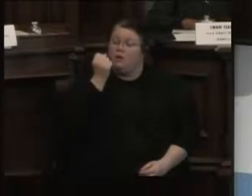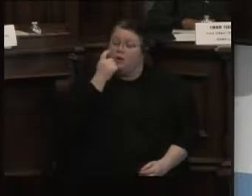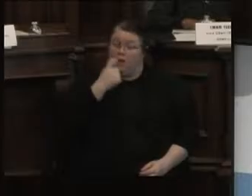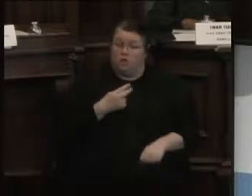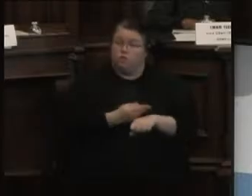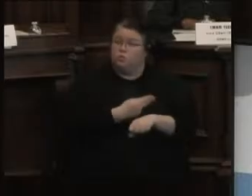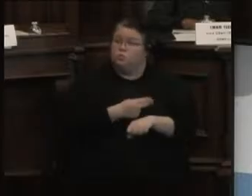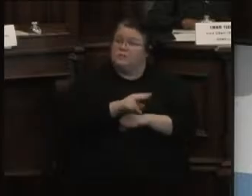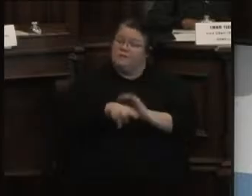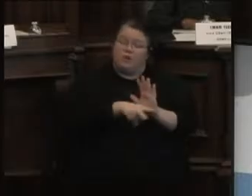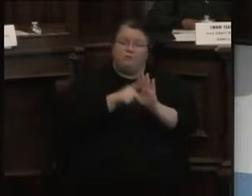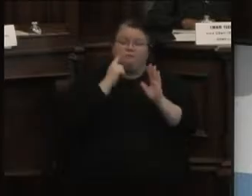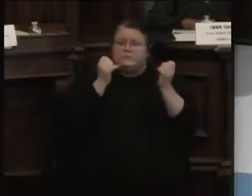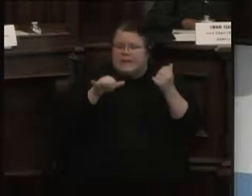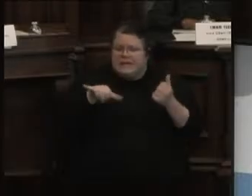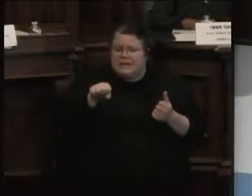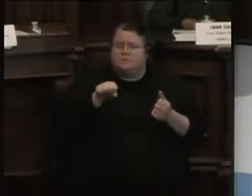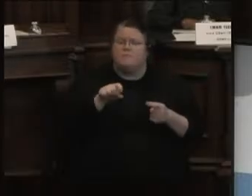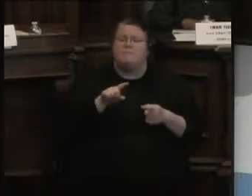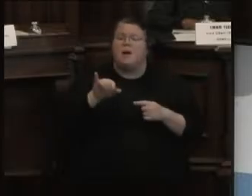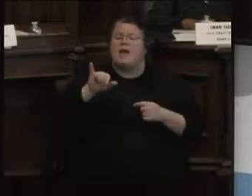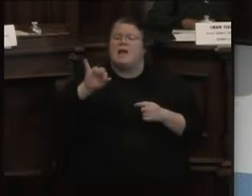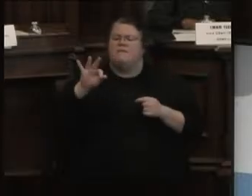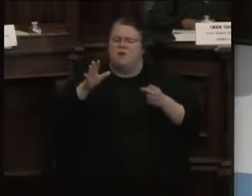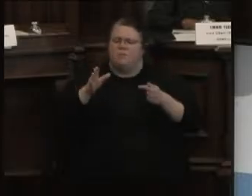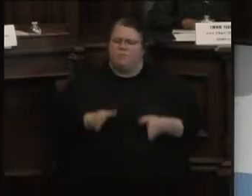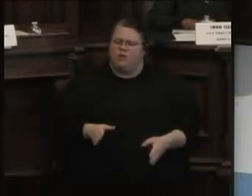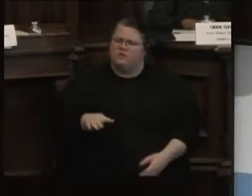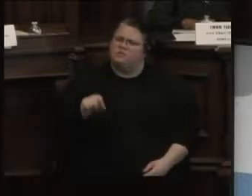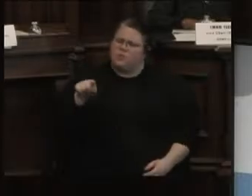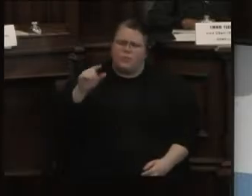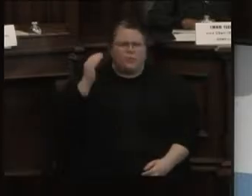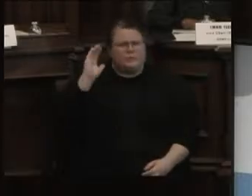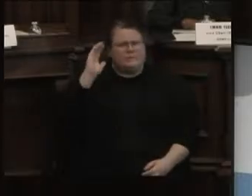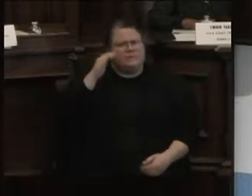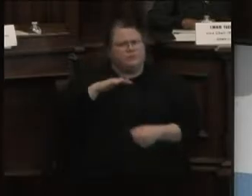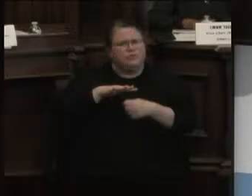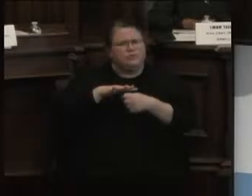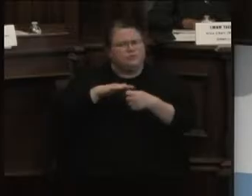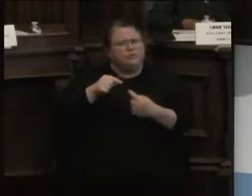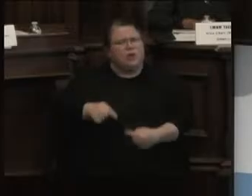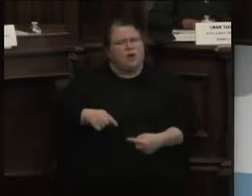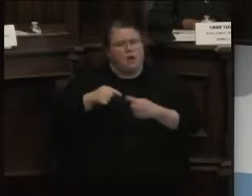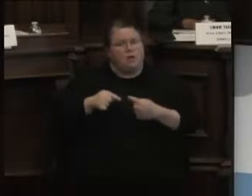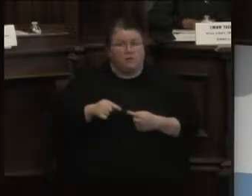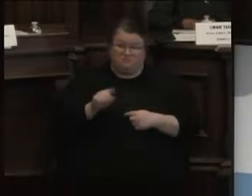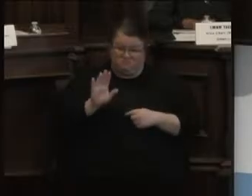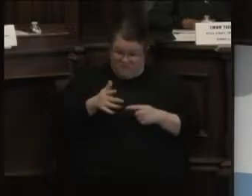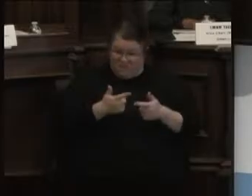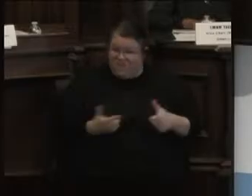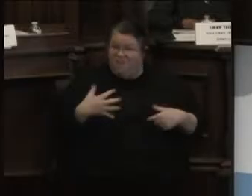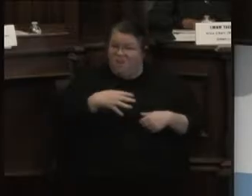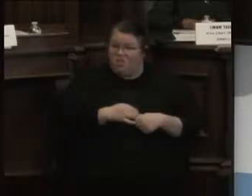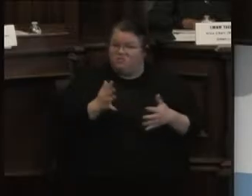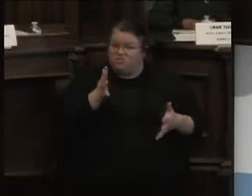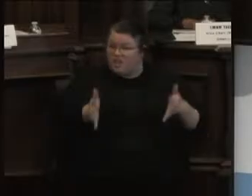conversation fluent. Now not only is that able to be used for sign language, if you have